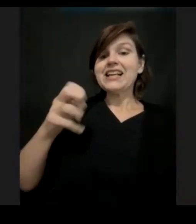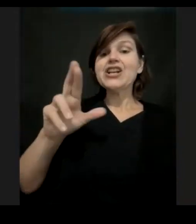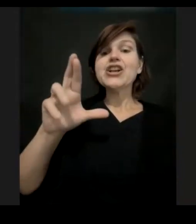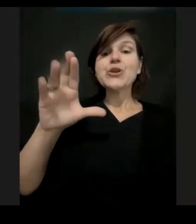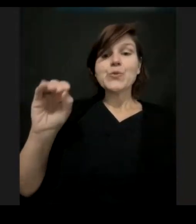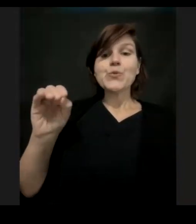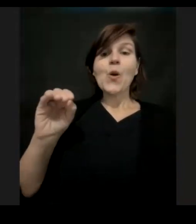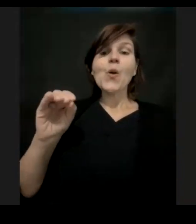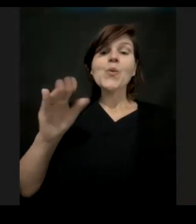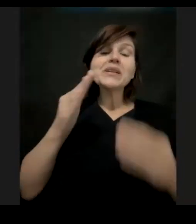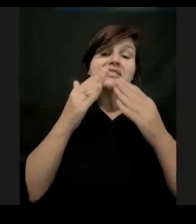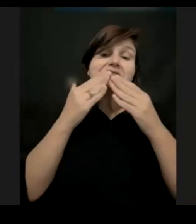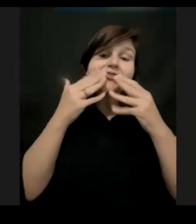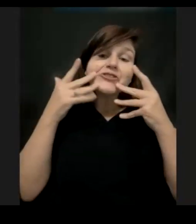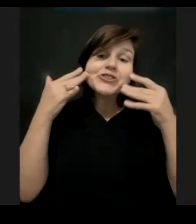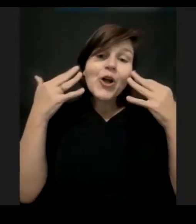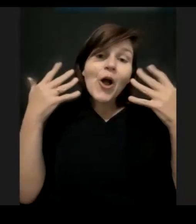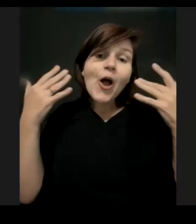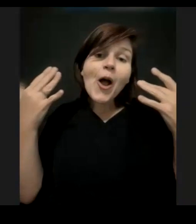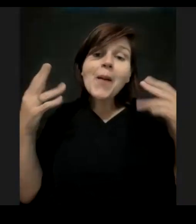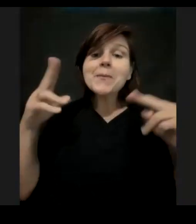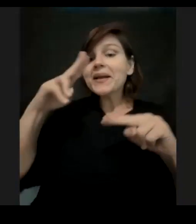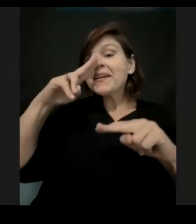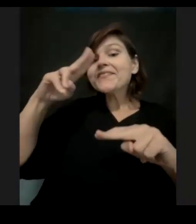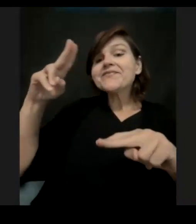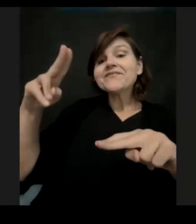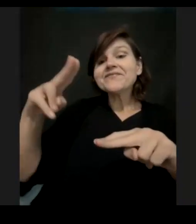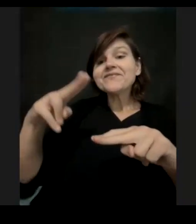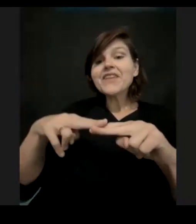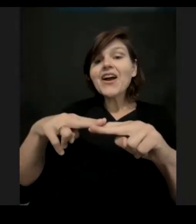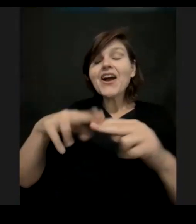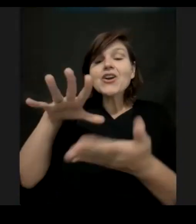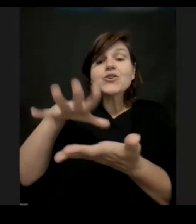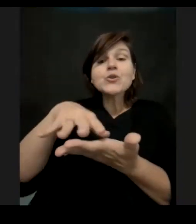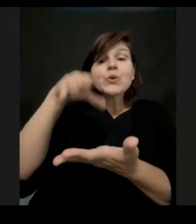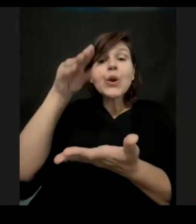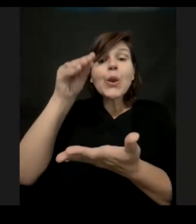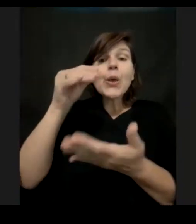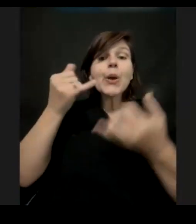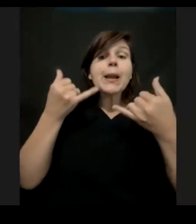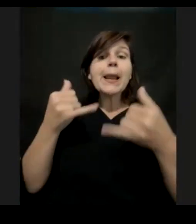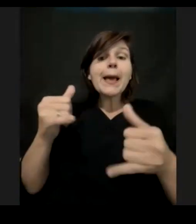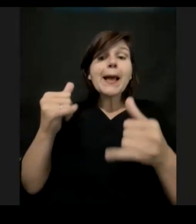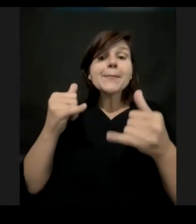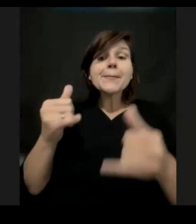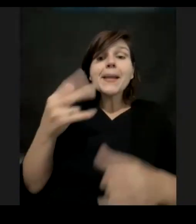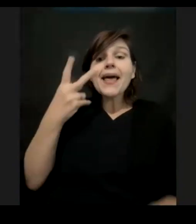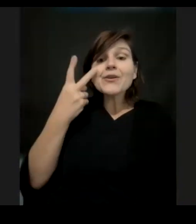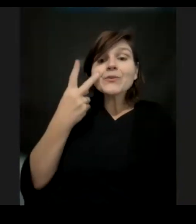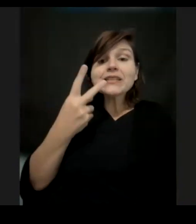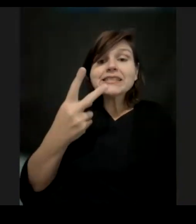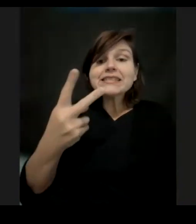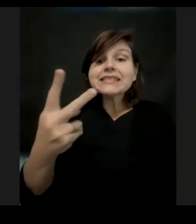It's been fun to learn and play and we’ll see you, Marvin, on another day!